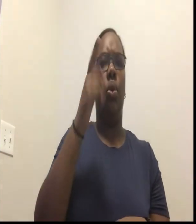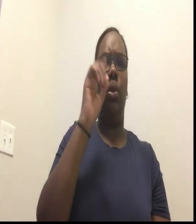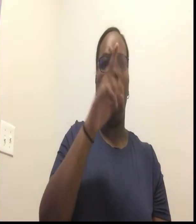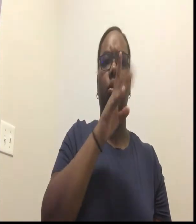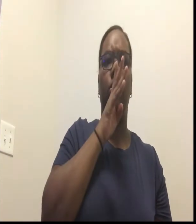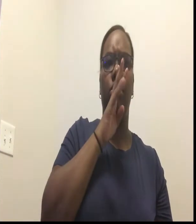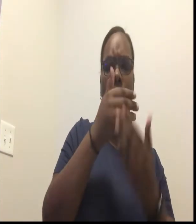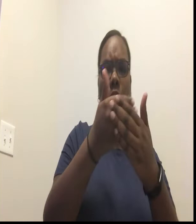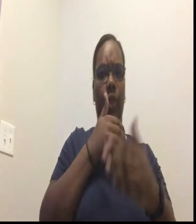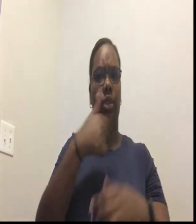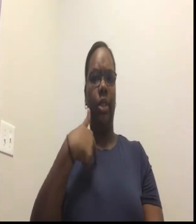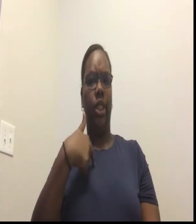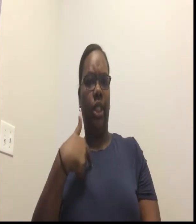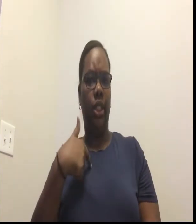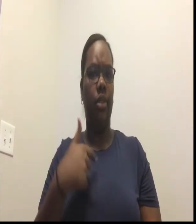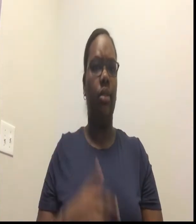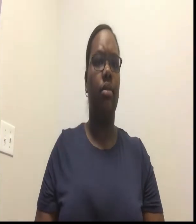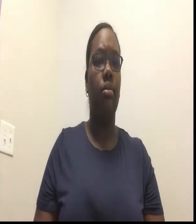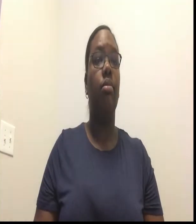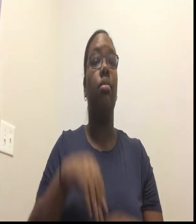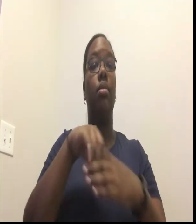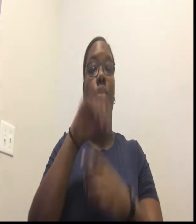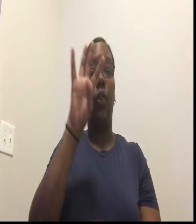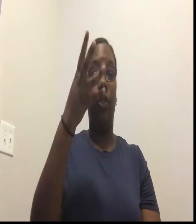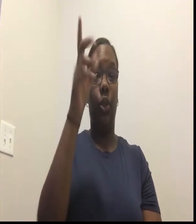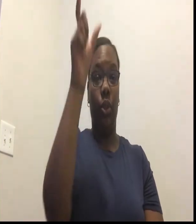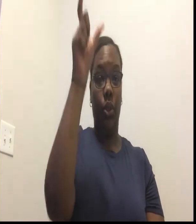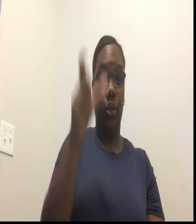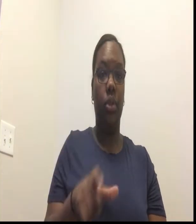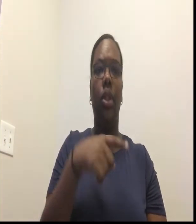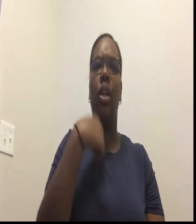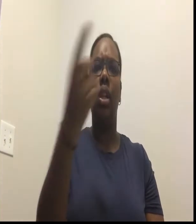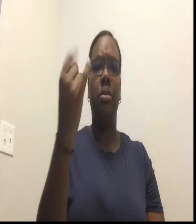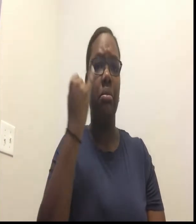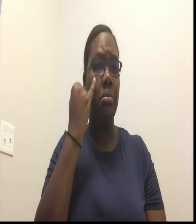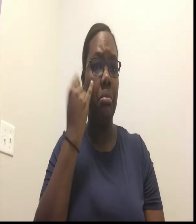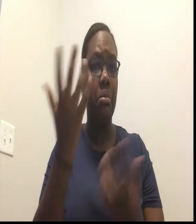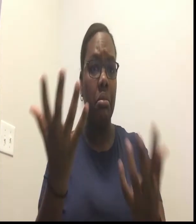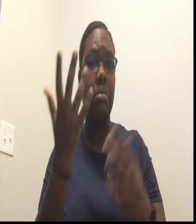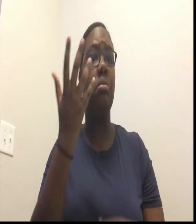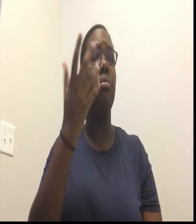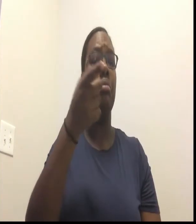person speaking before you. In the fourth column it tells you whether or not